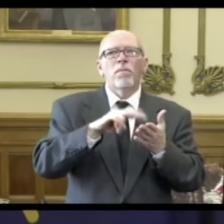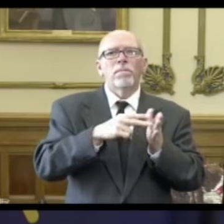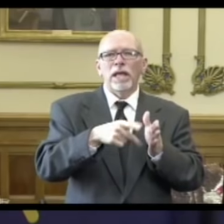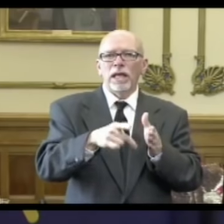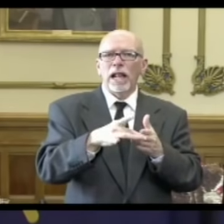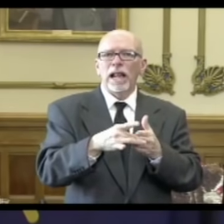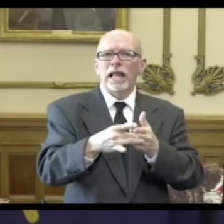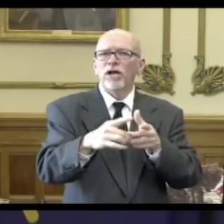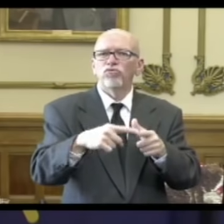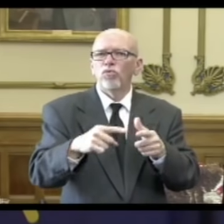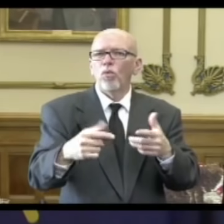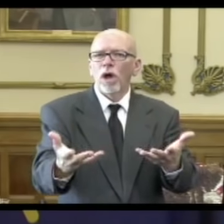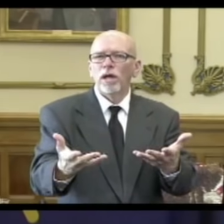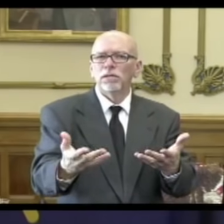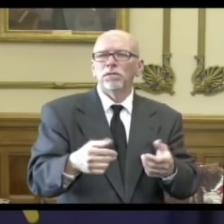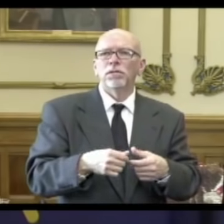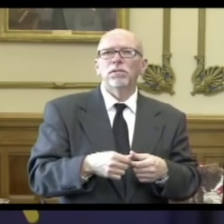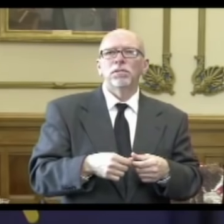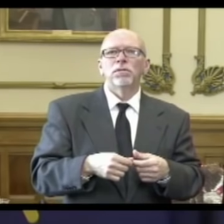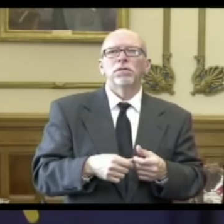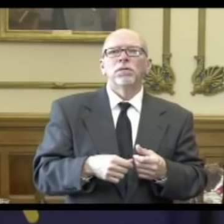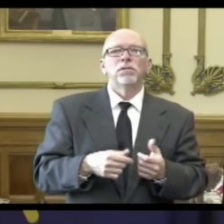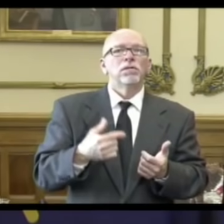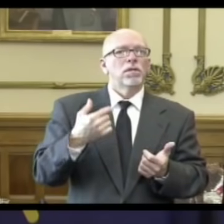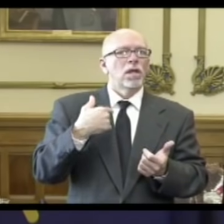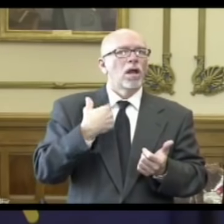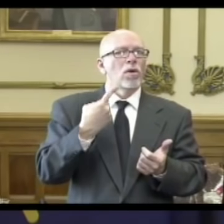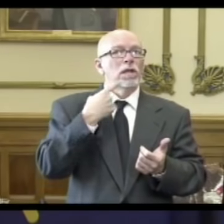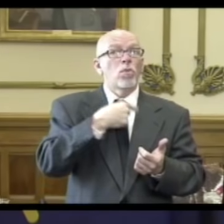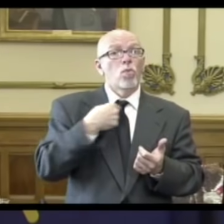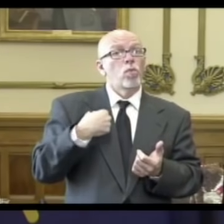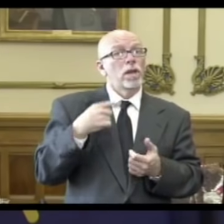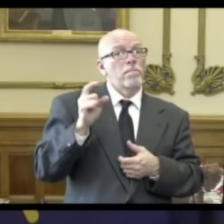AT THE NUMBER TESTED. IT'S IT'S ONE. WHERE DOES